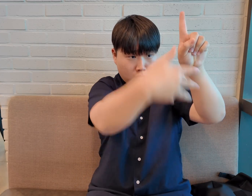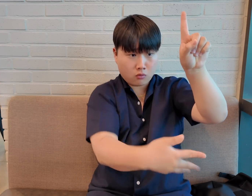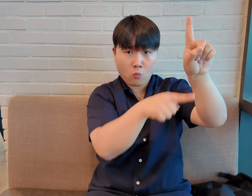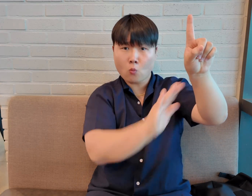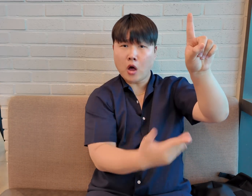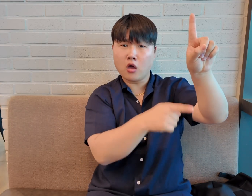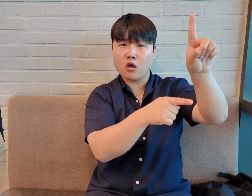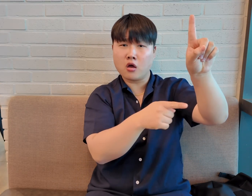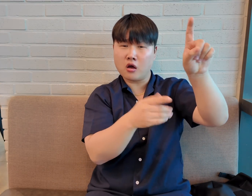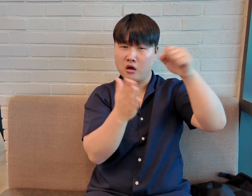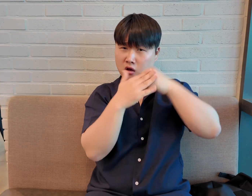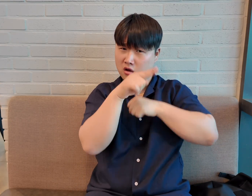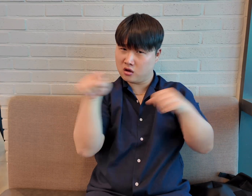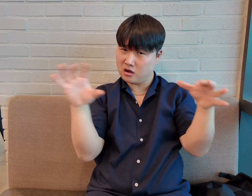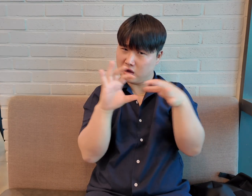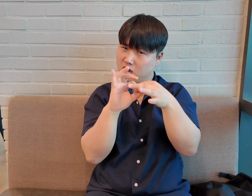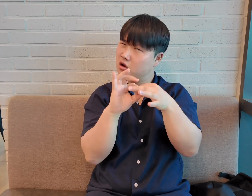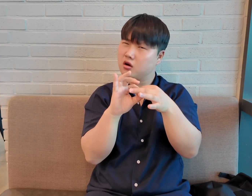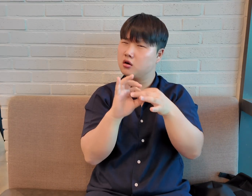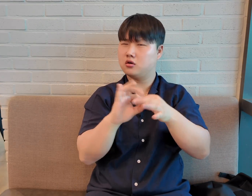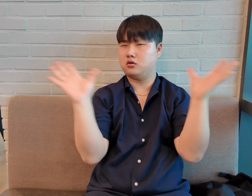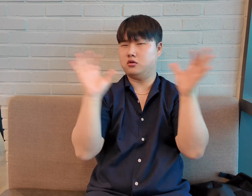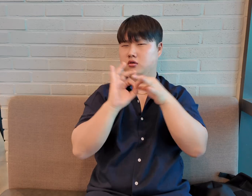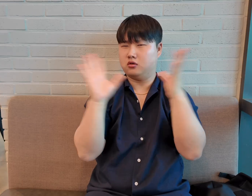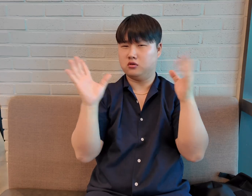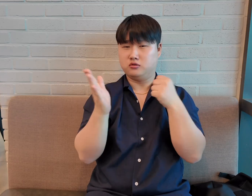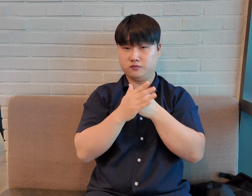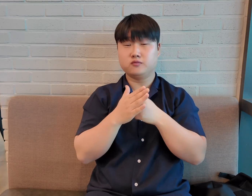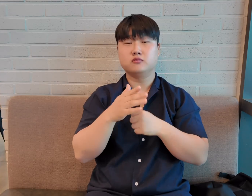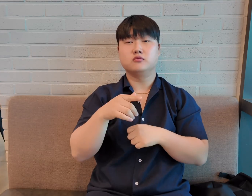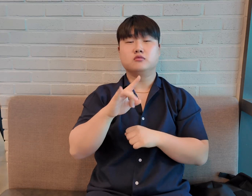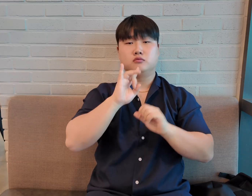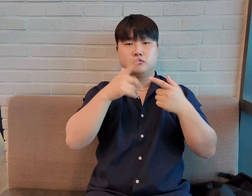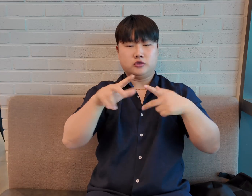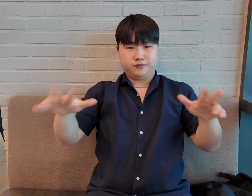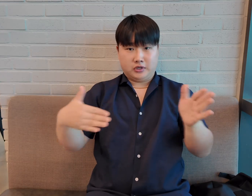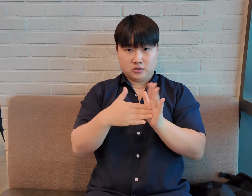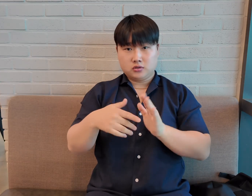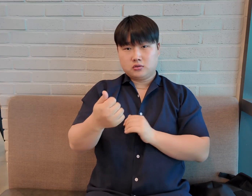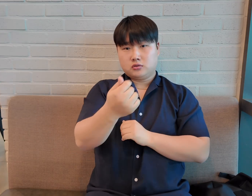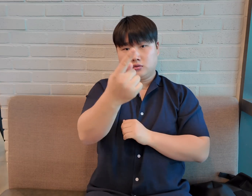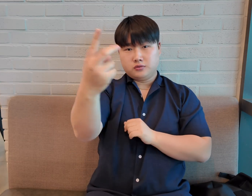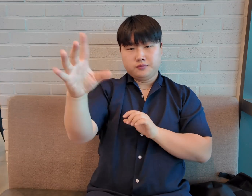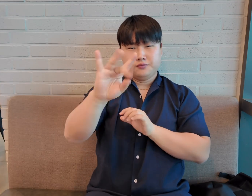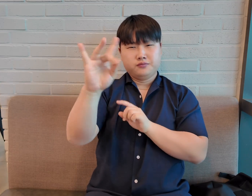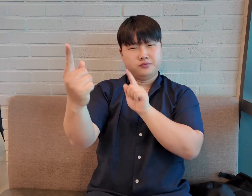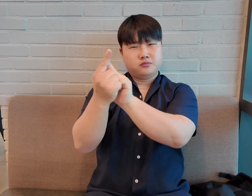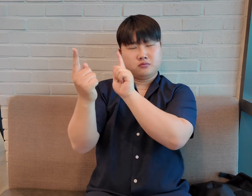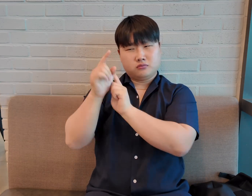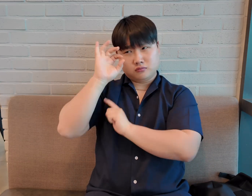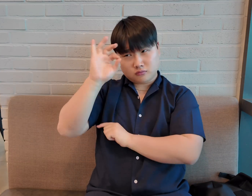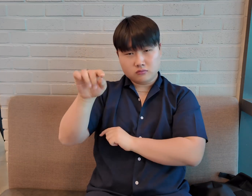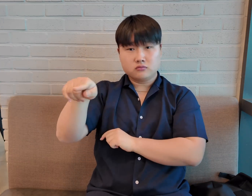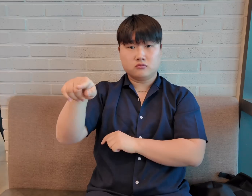in one facial expression, but does it correspond to one word? That's not possible. When I meet people of the hearing class,